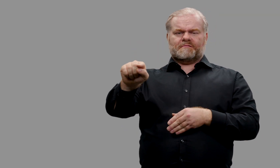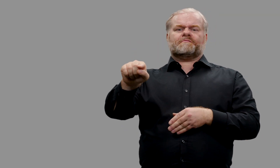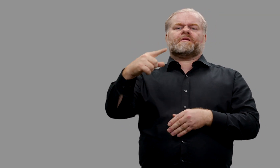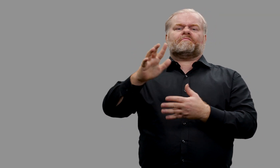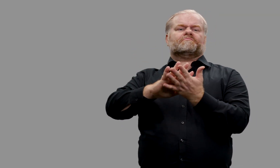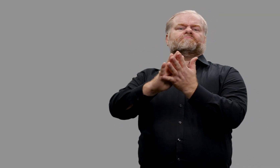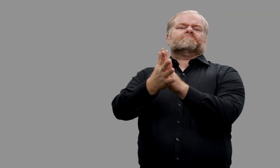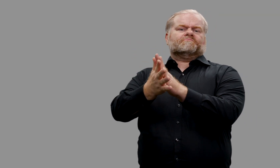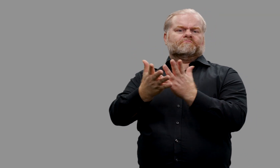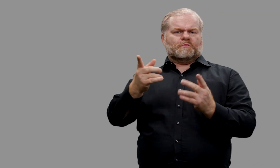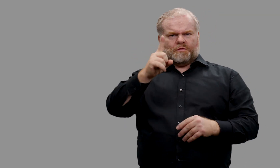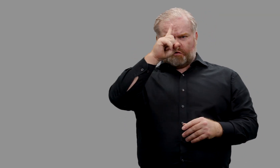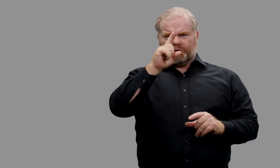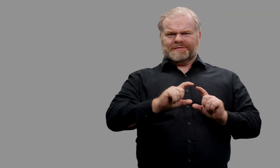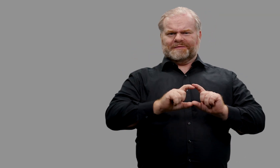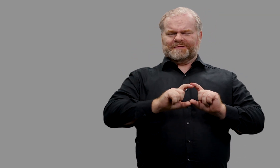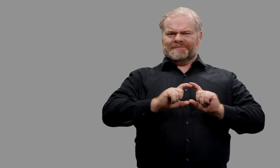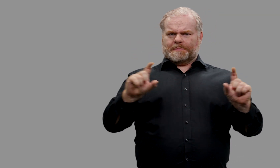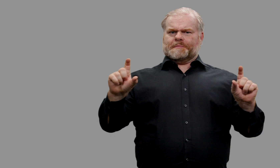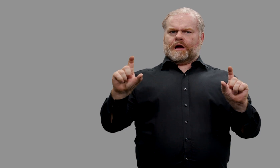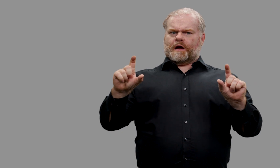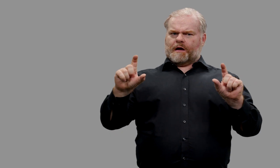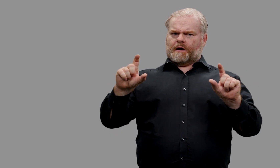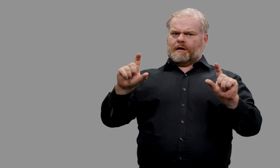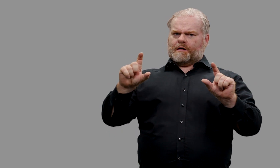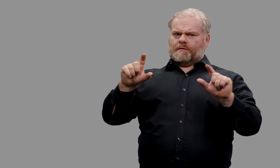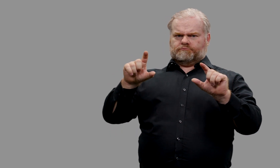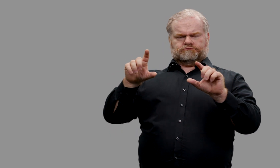and there was a German company there